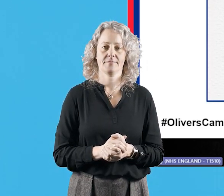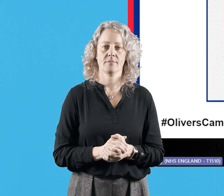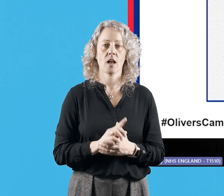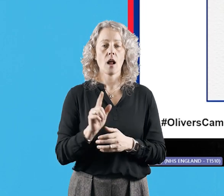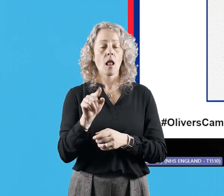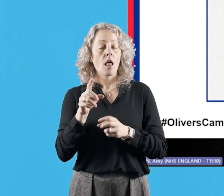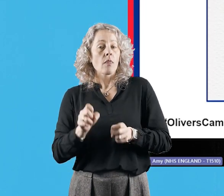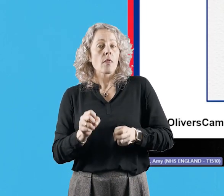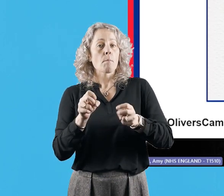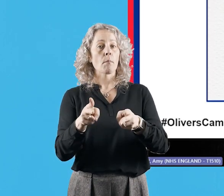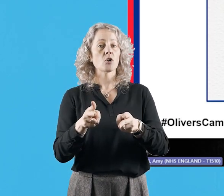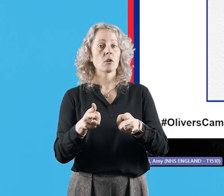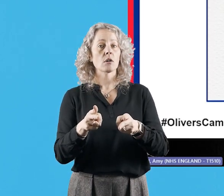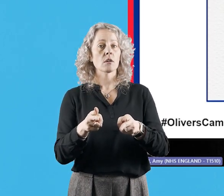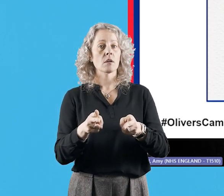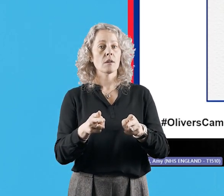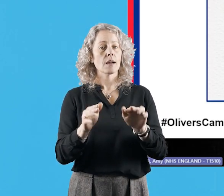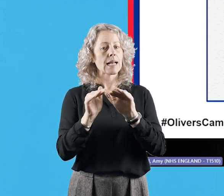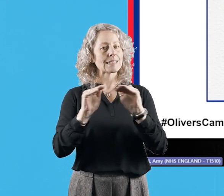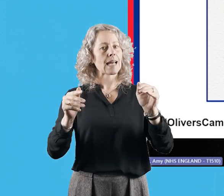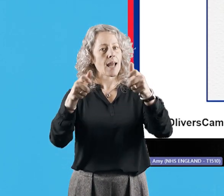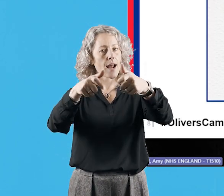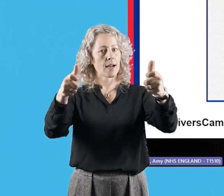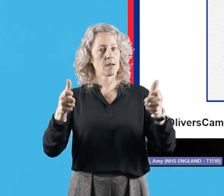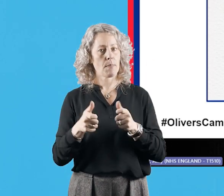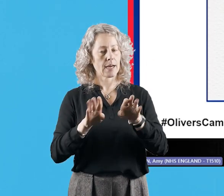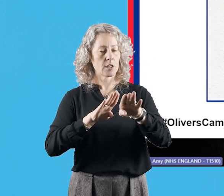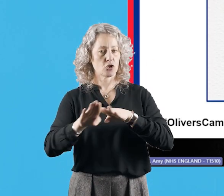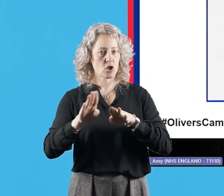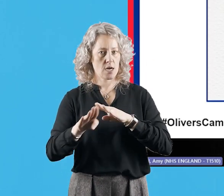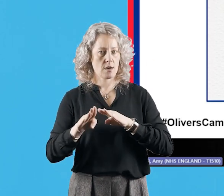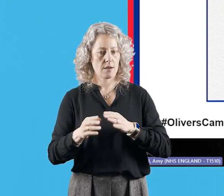The model is a standardised package of training delivered in